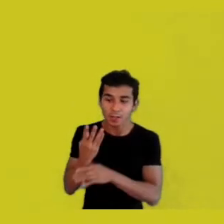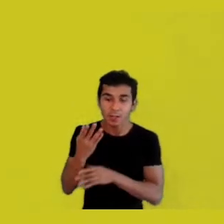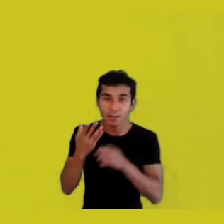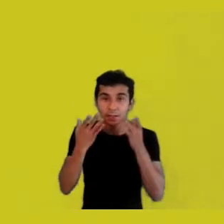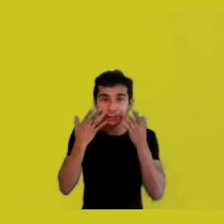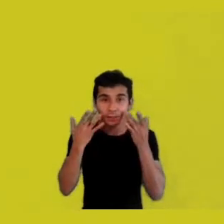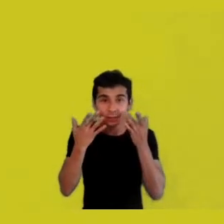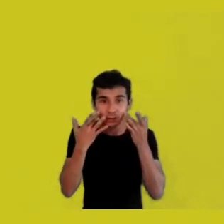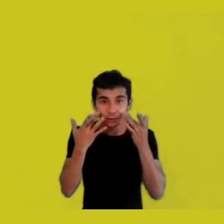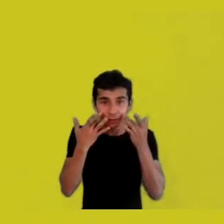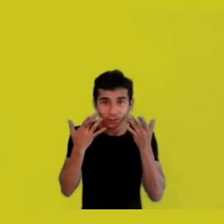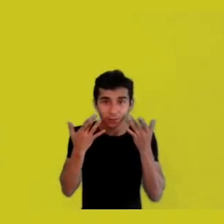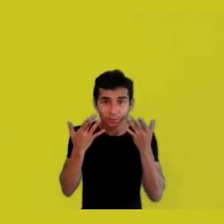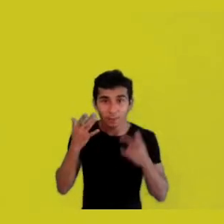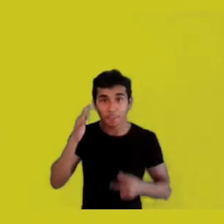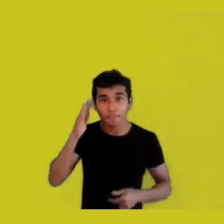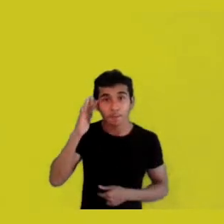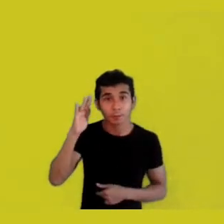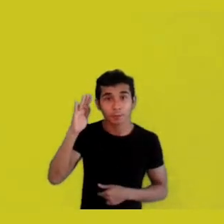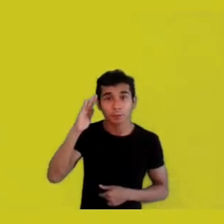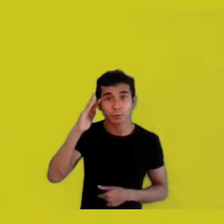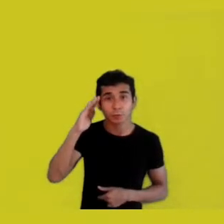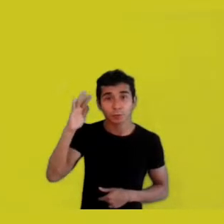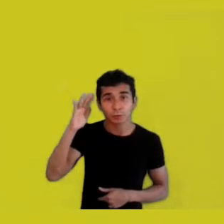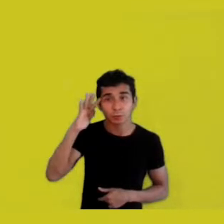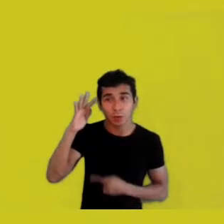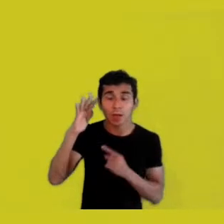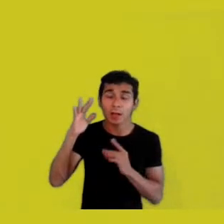necessarily as a dimension of reality. It’s another thing.